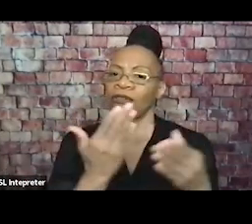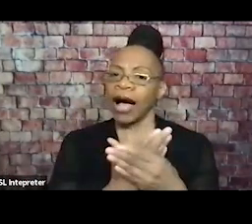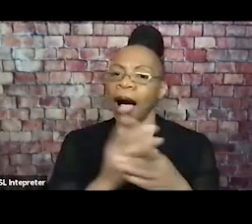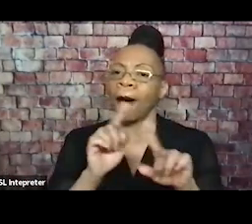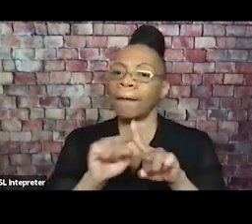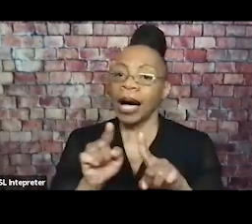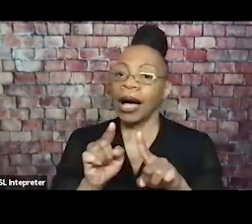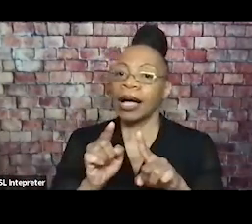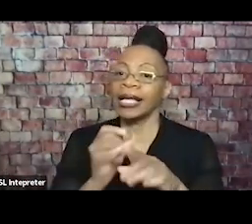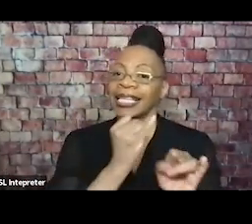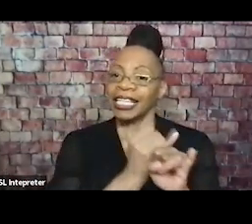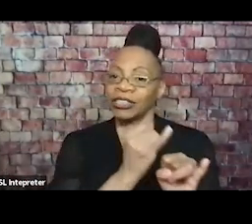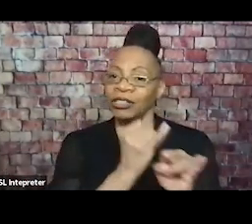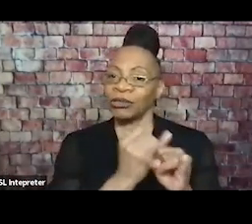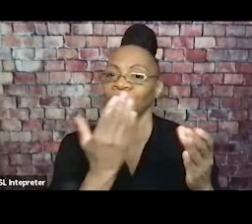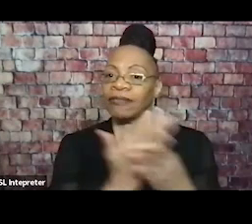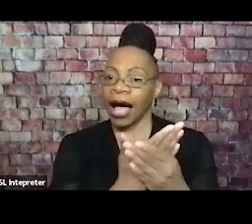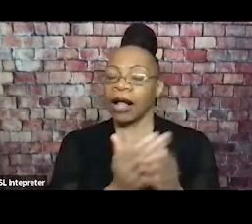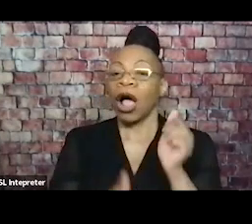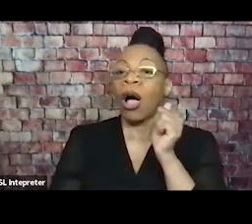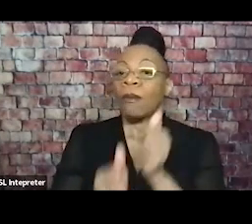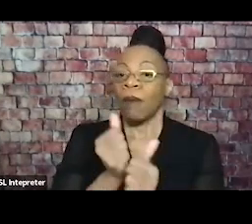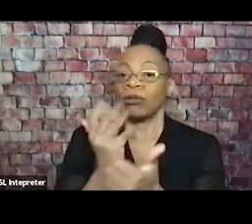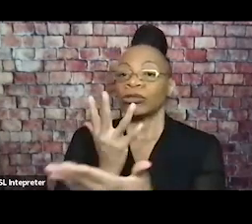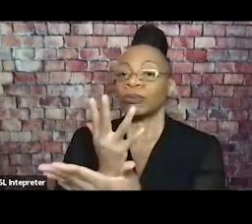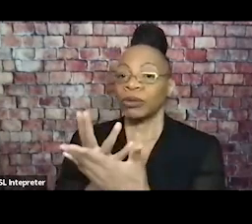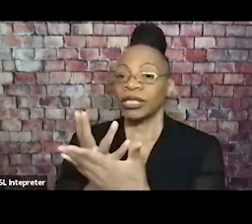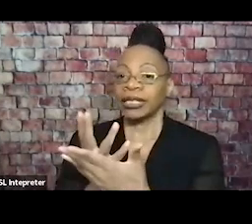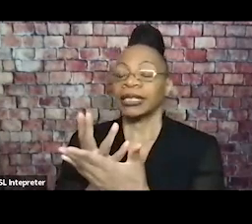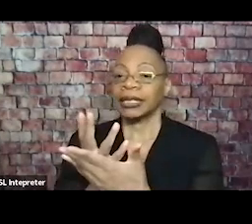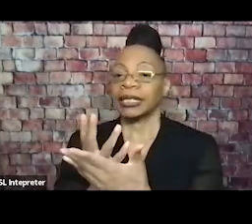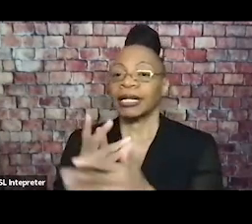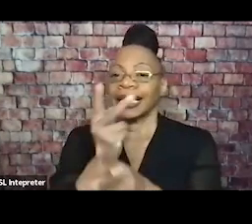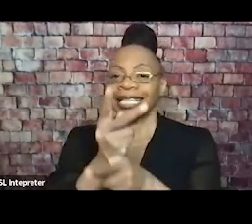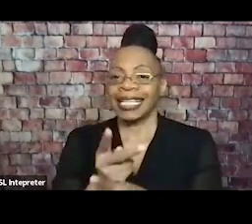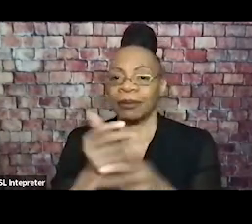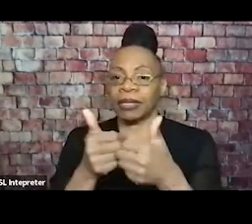Most prisons and jails keep those separate. An institutional file contains information